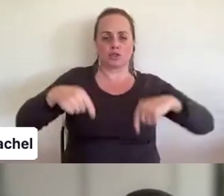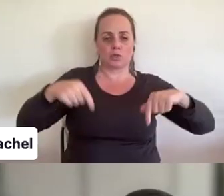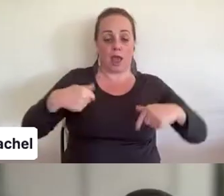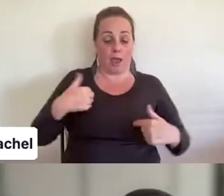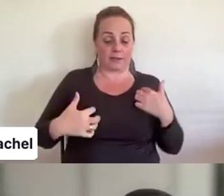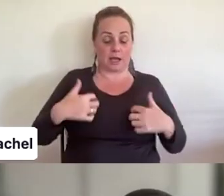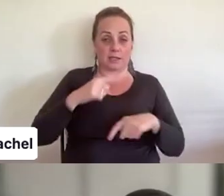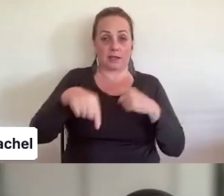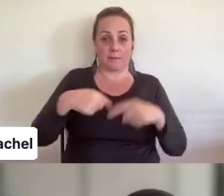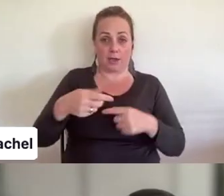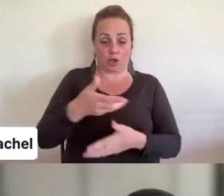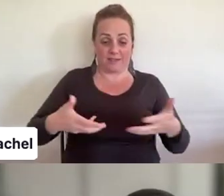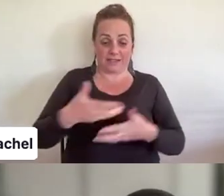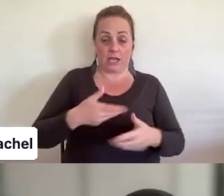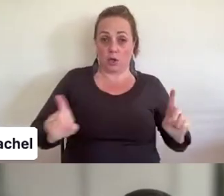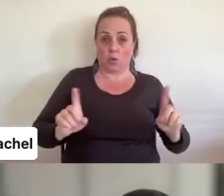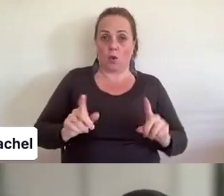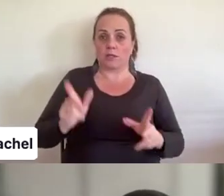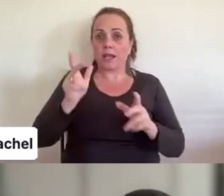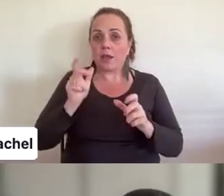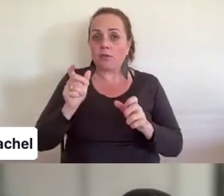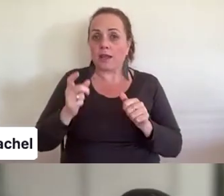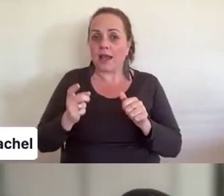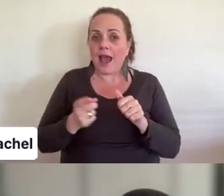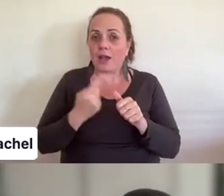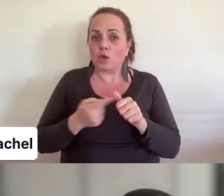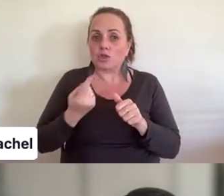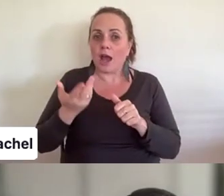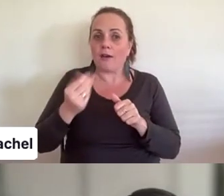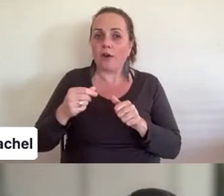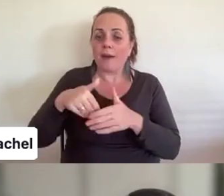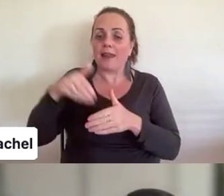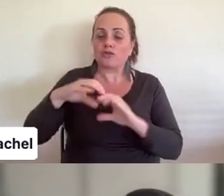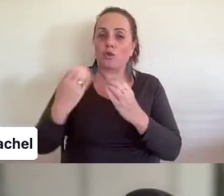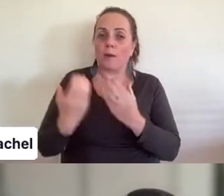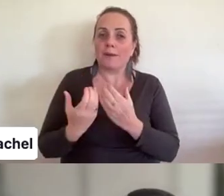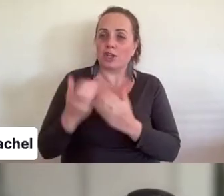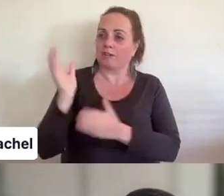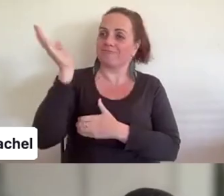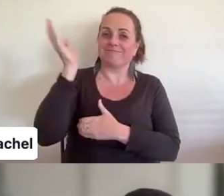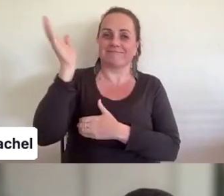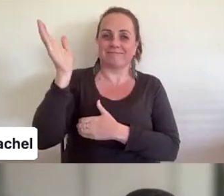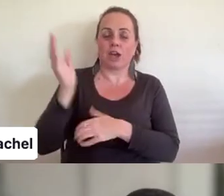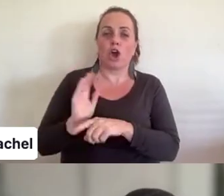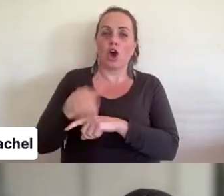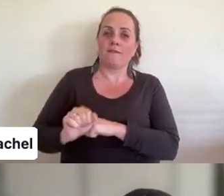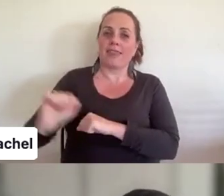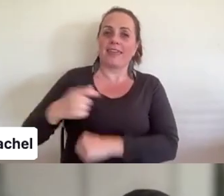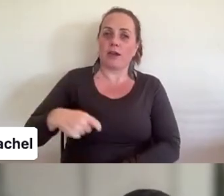was hearing Anusha from the Electoral Commission speaking about their role and their responsibility